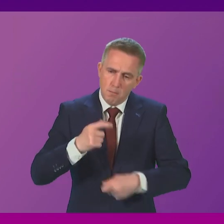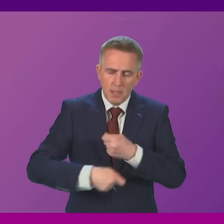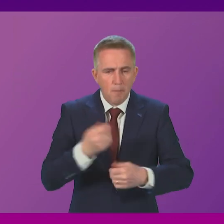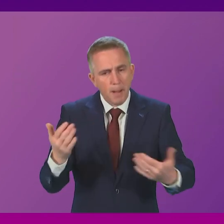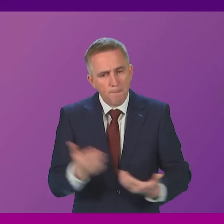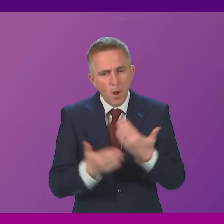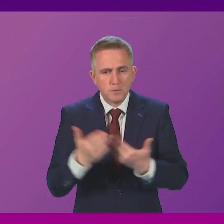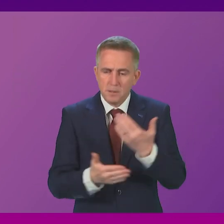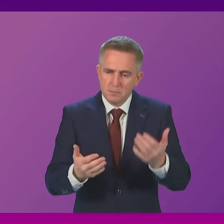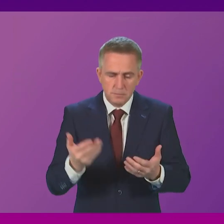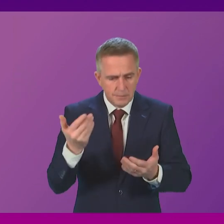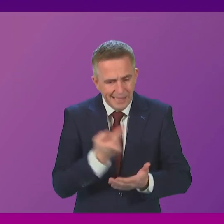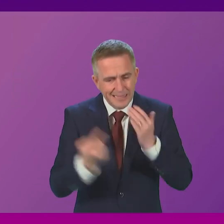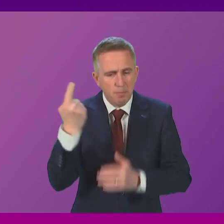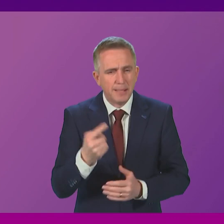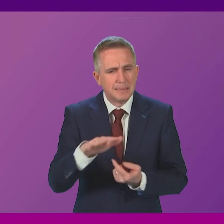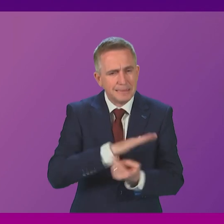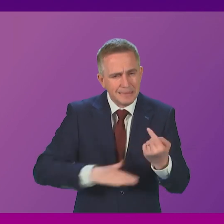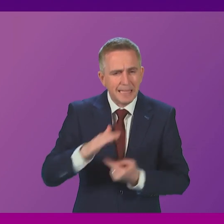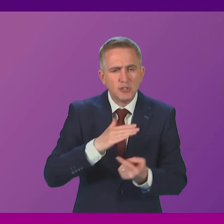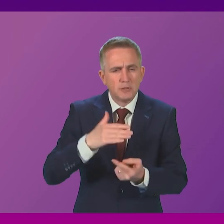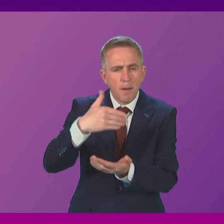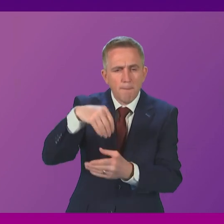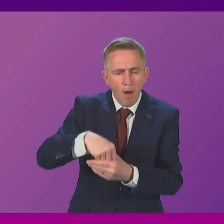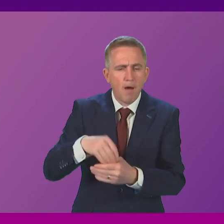nation at the heart of the European Union.